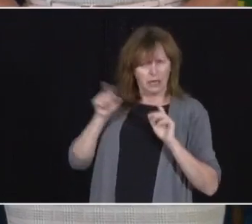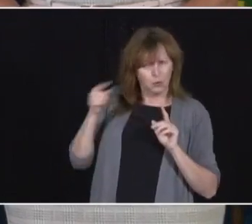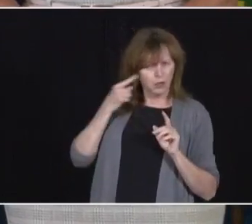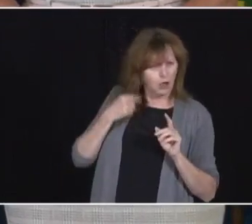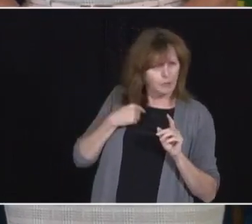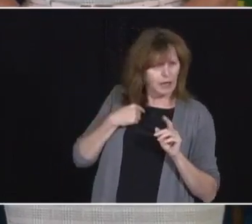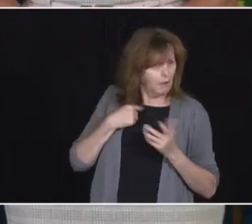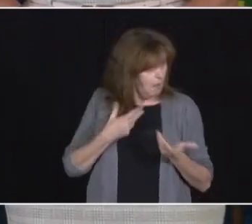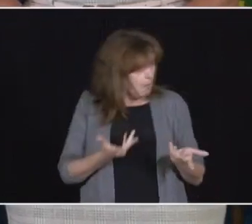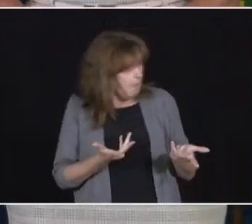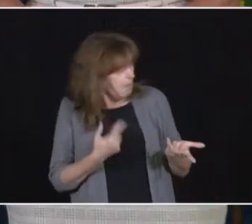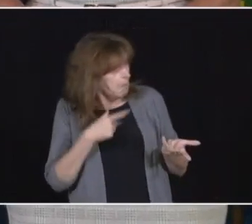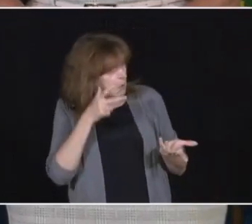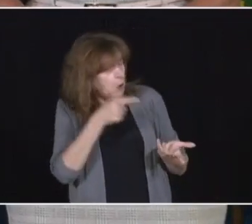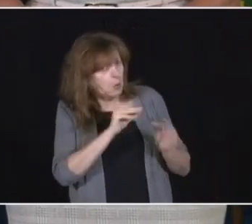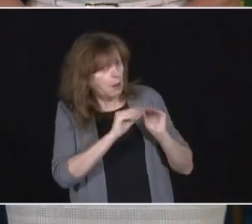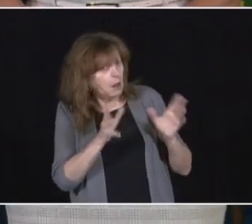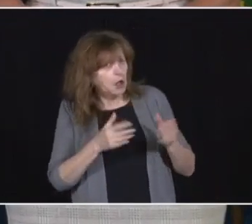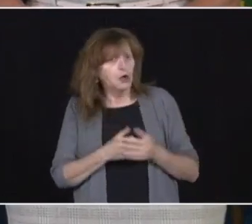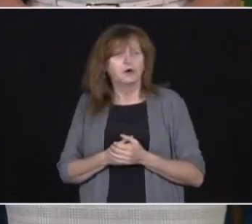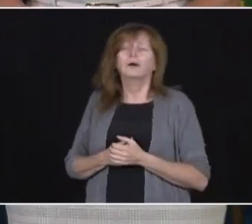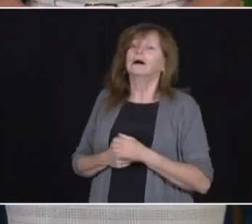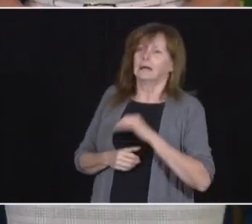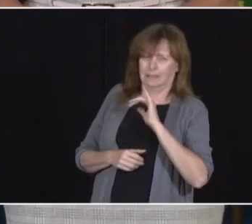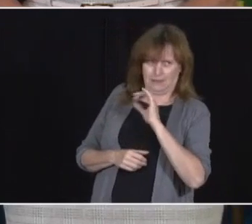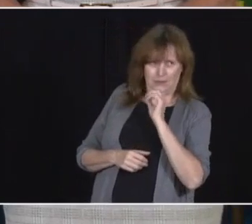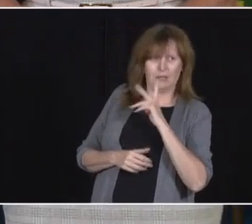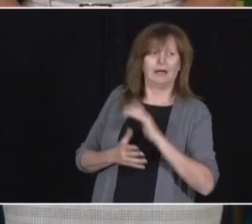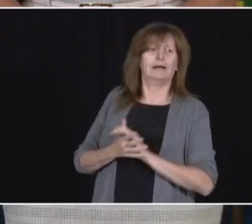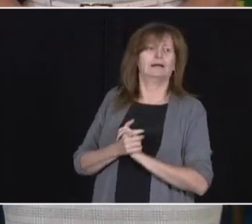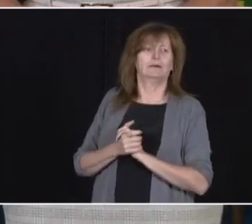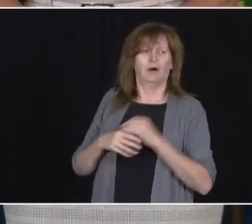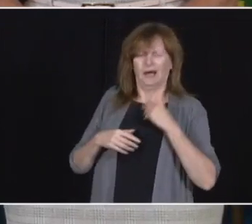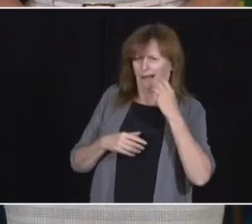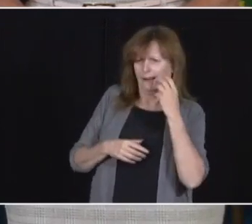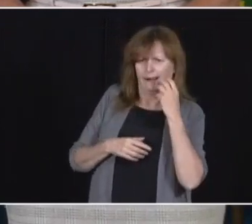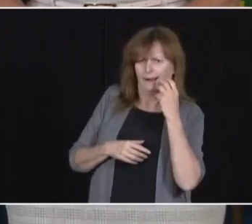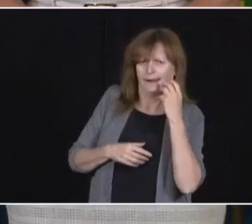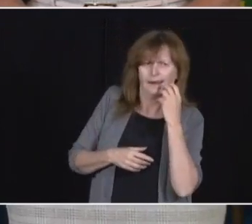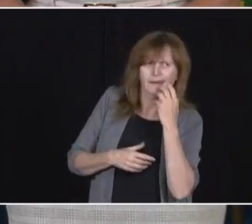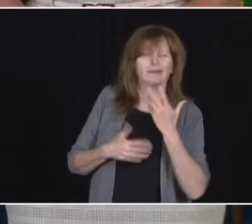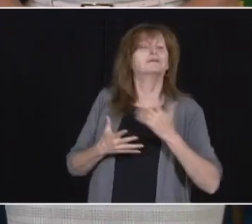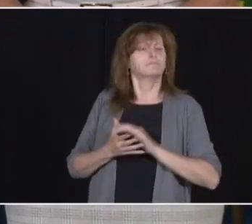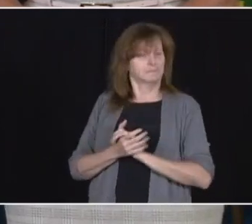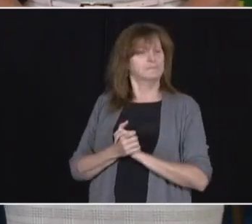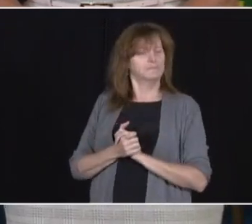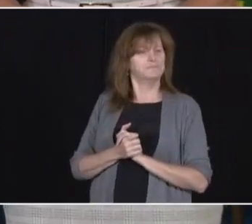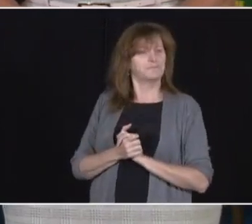Hi there, premier. Thank you so much for taking my call. Can you hear me clearly? Yes.